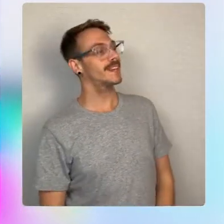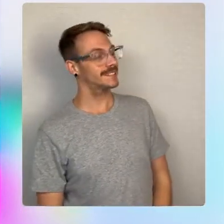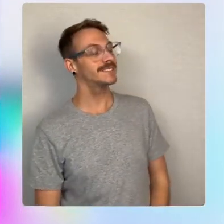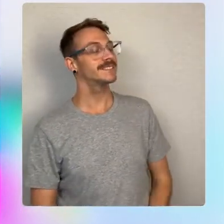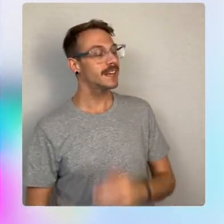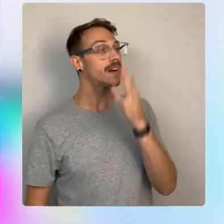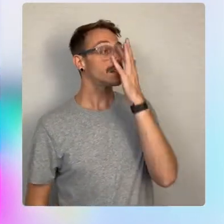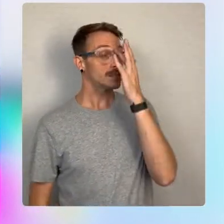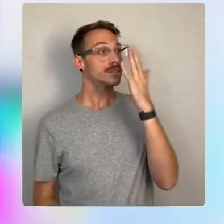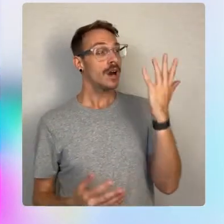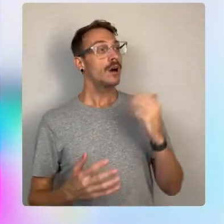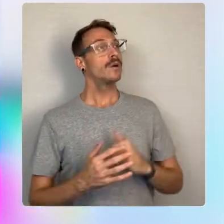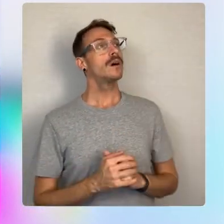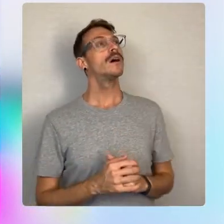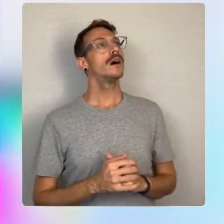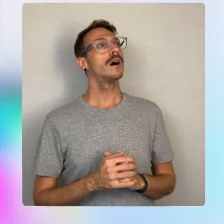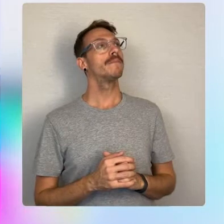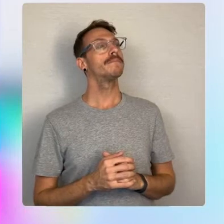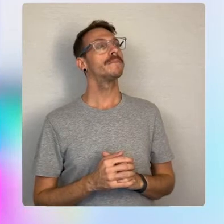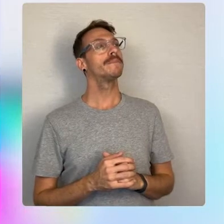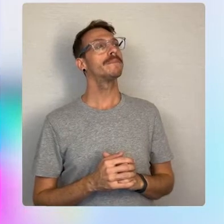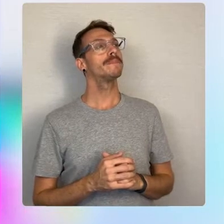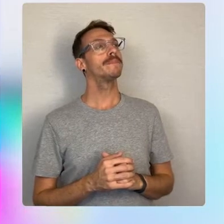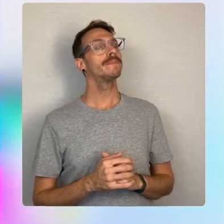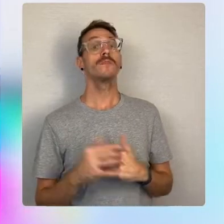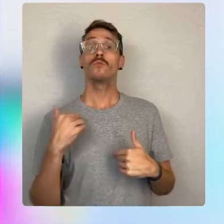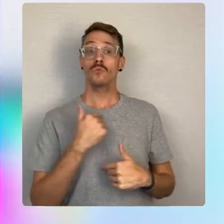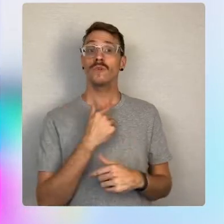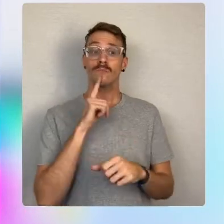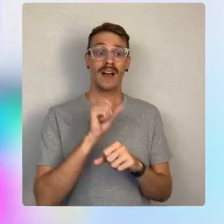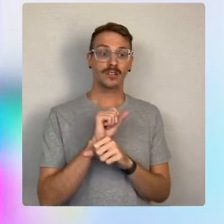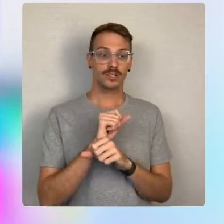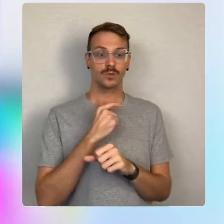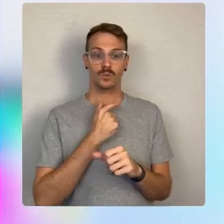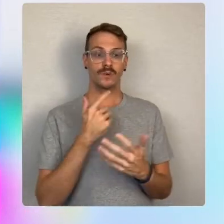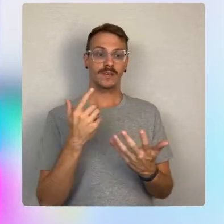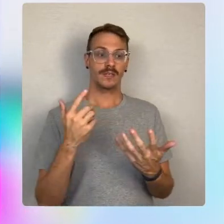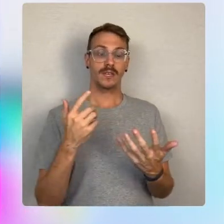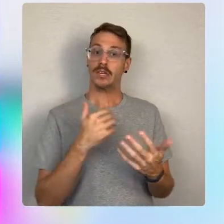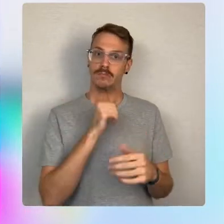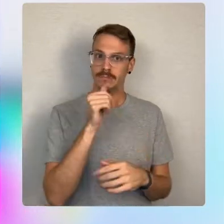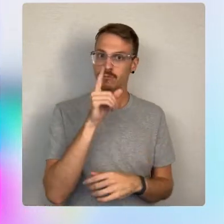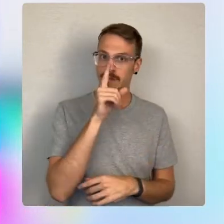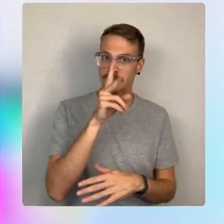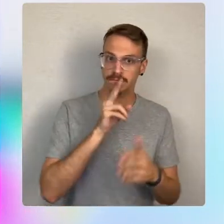so, we weren't really anticipating